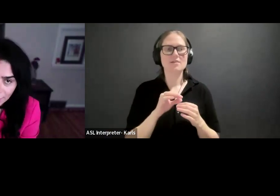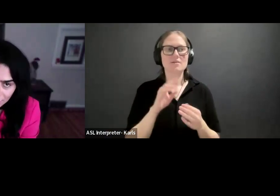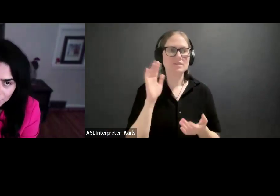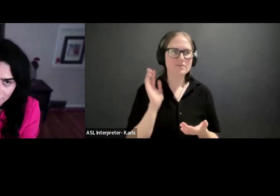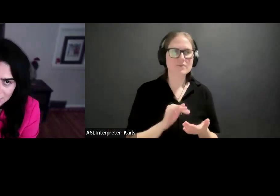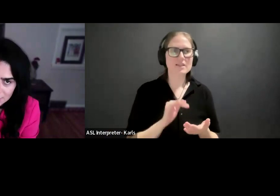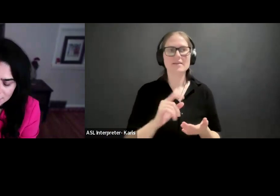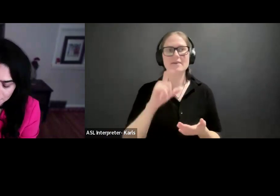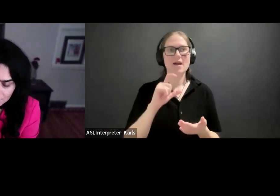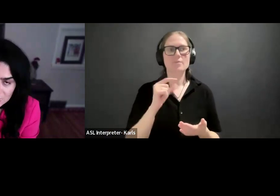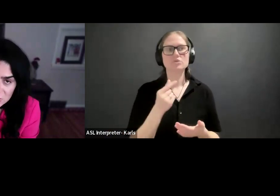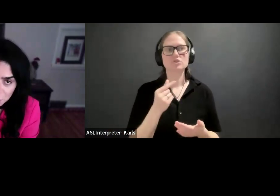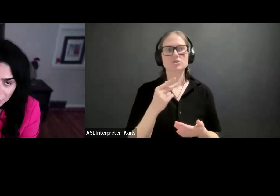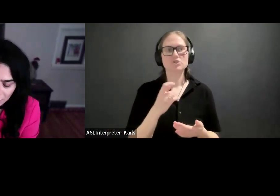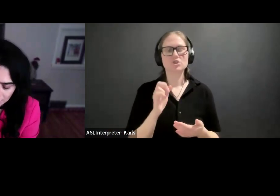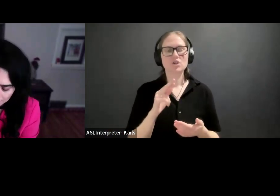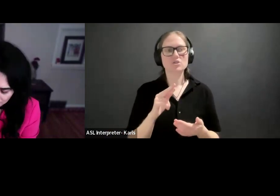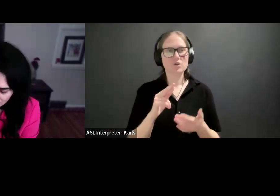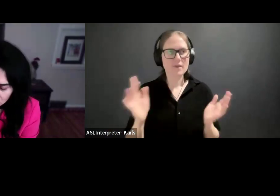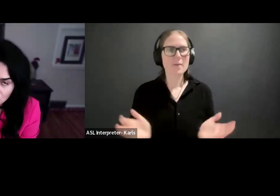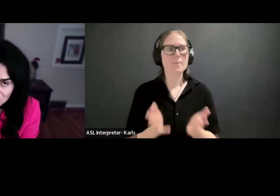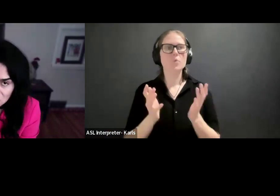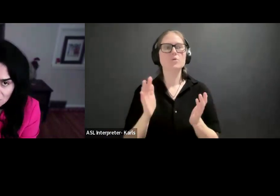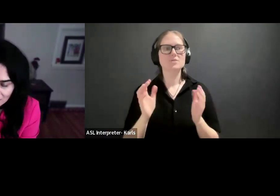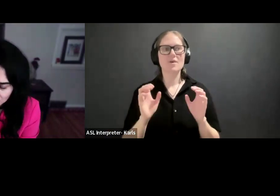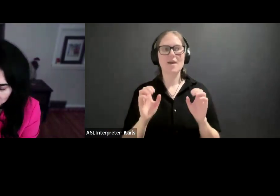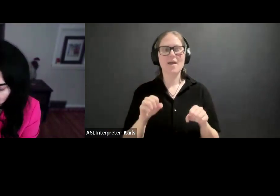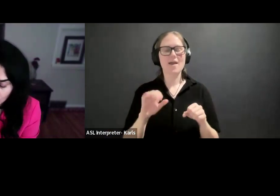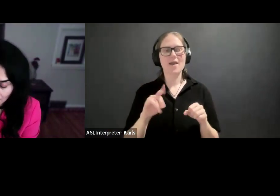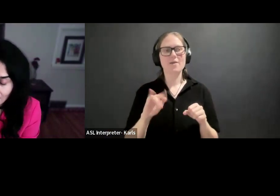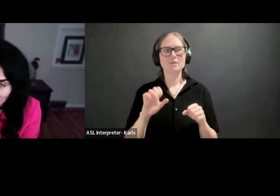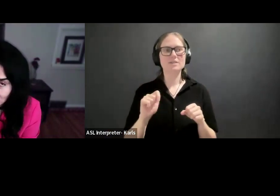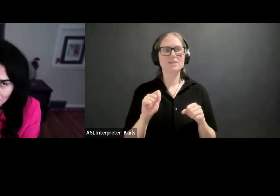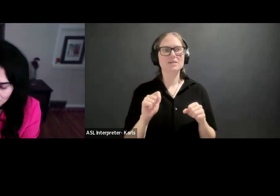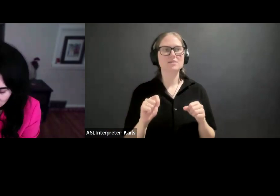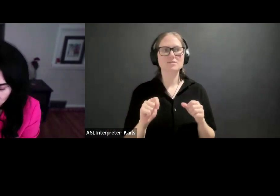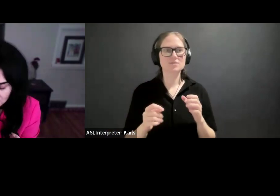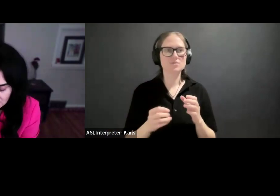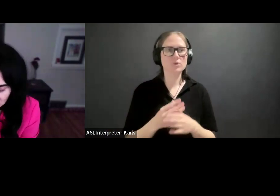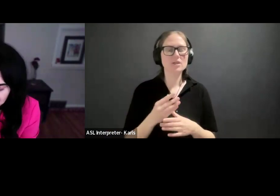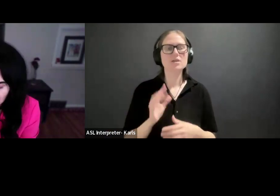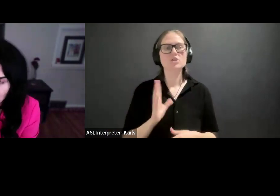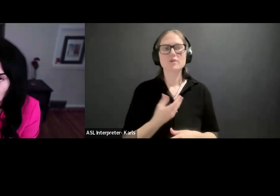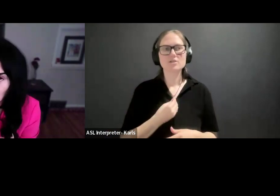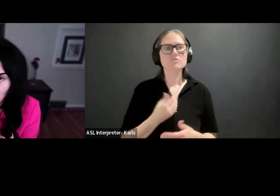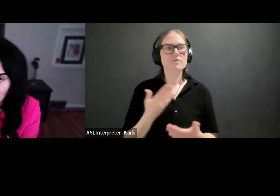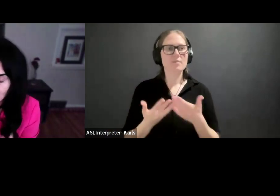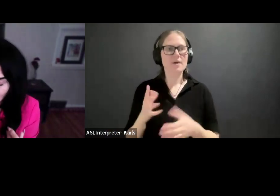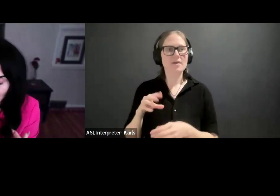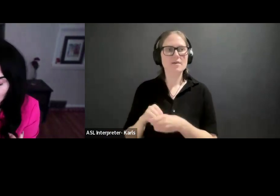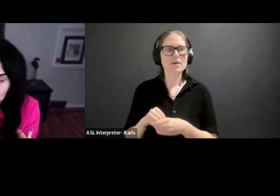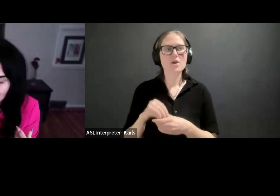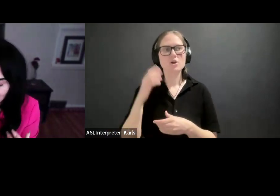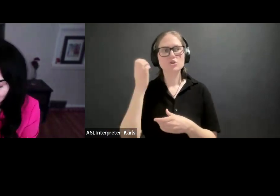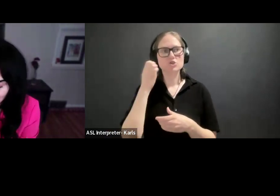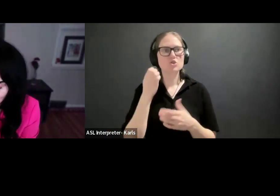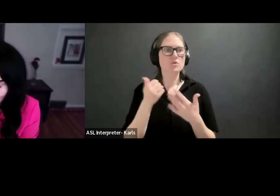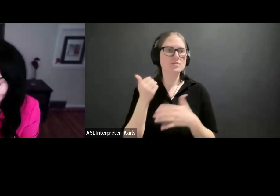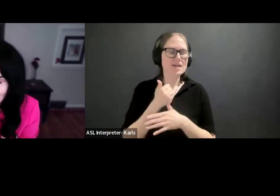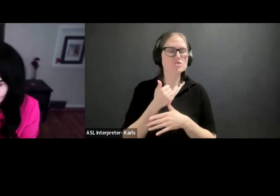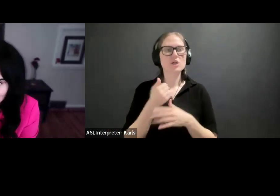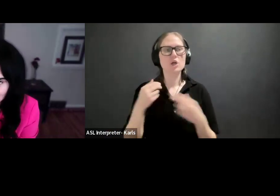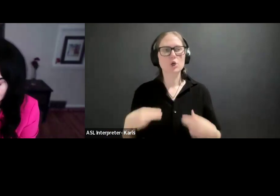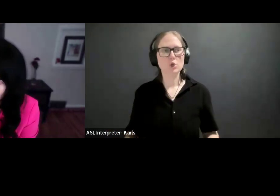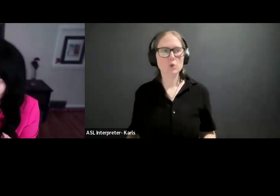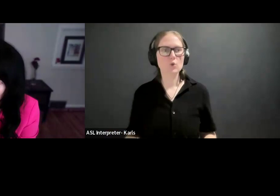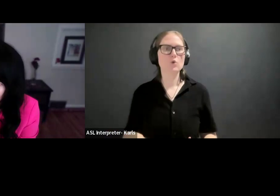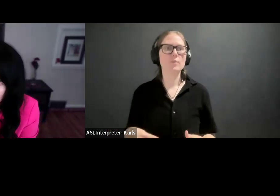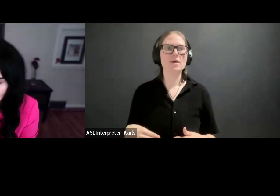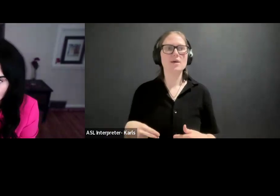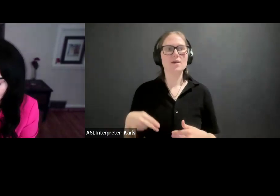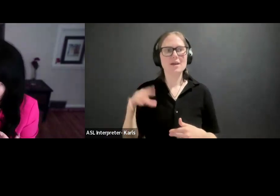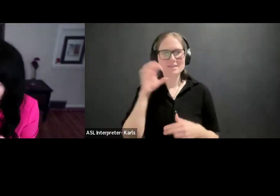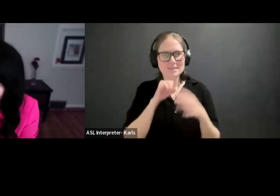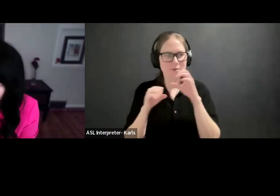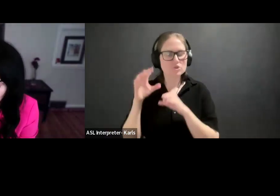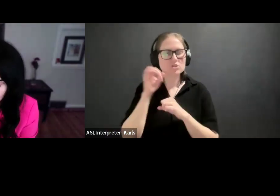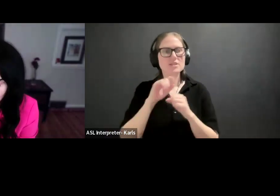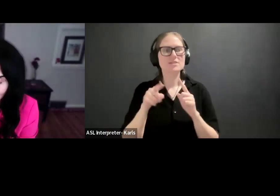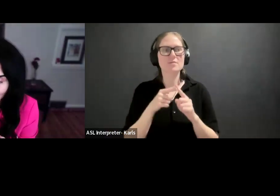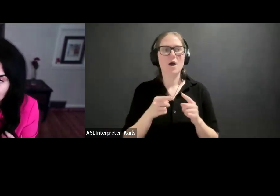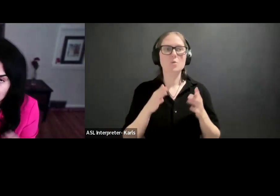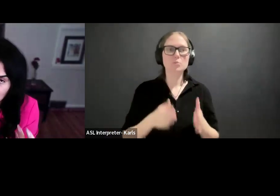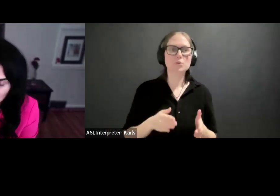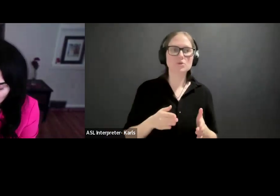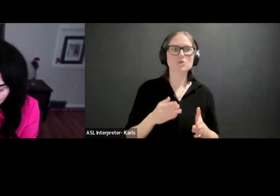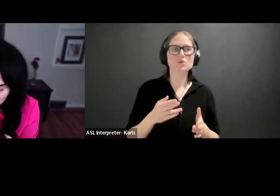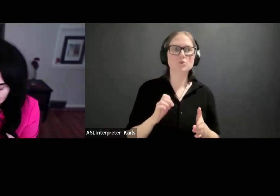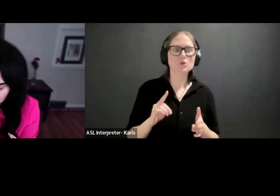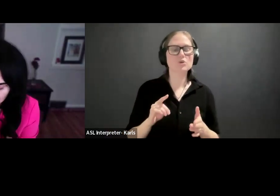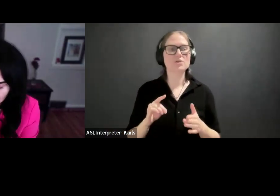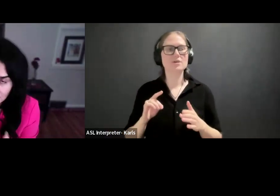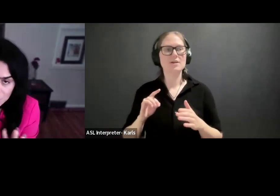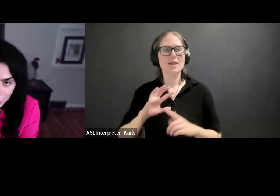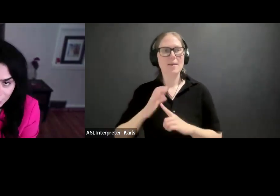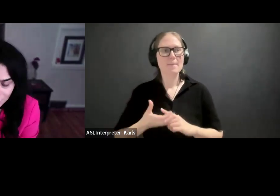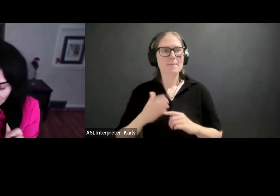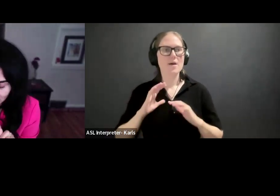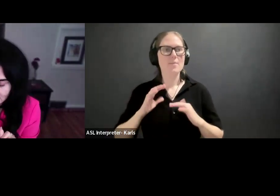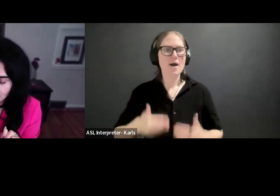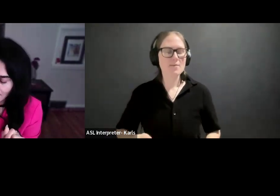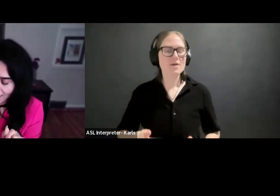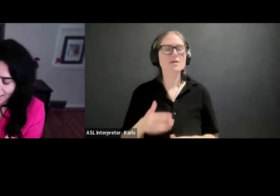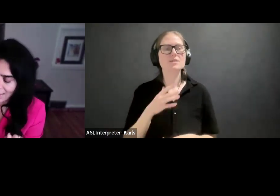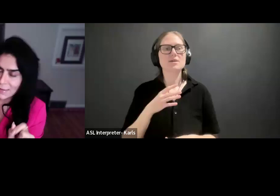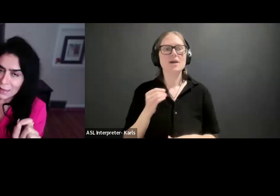It's ablest. spring transgender may carry Eurocentric, human, accruing assumptions about personhood, embodiment, and recognition. This book does not ask.